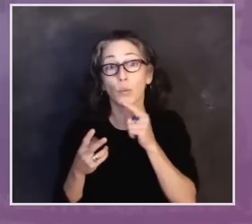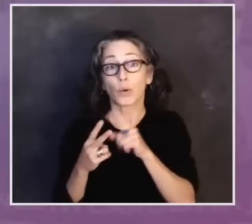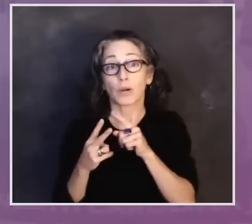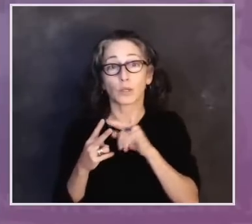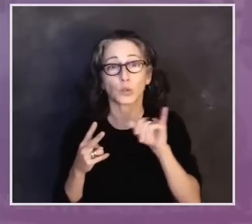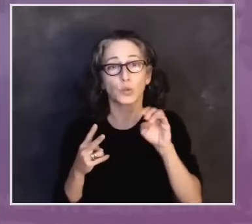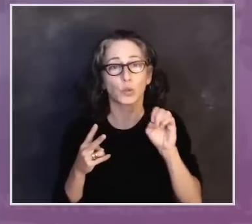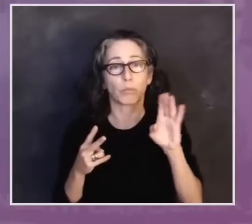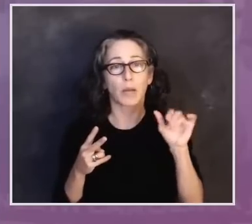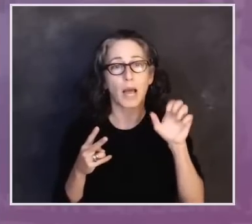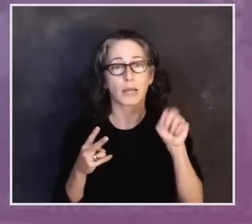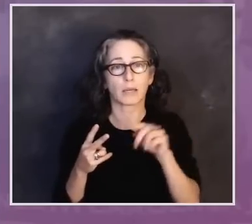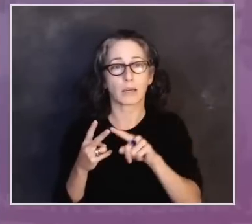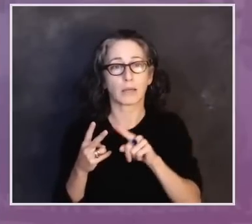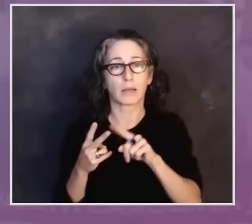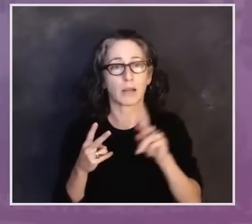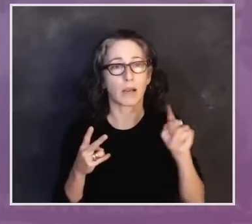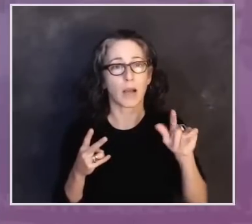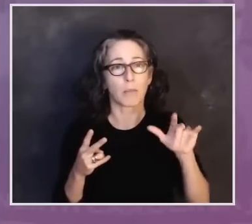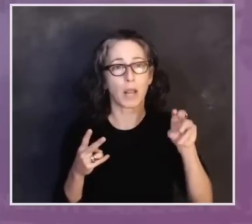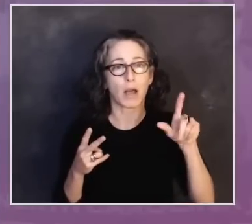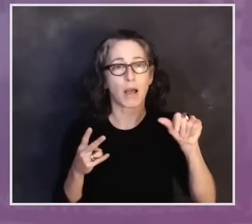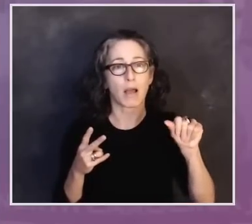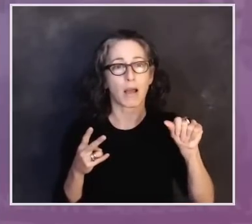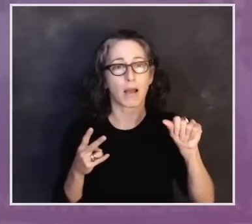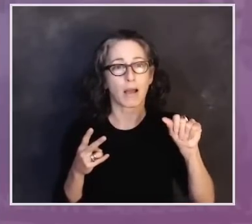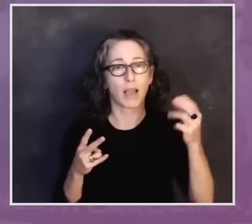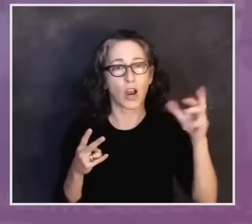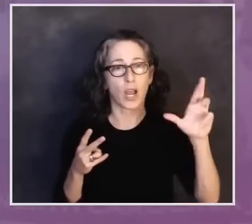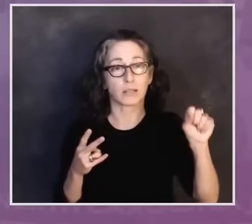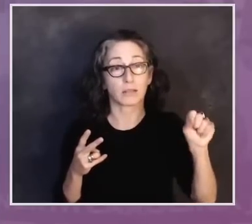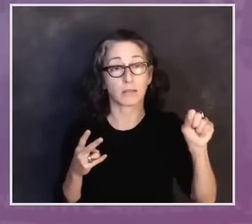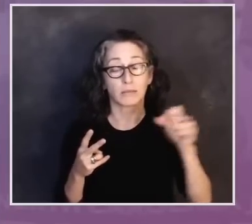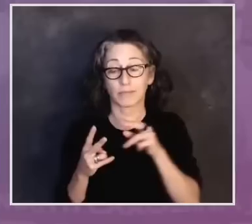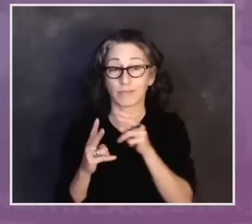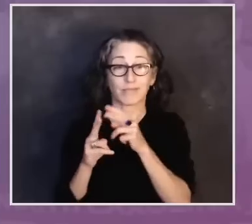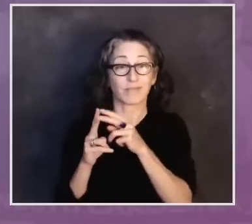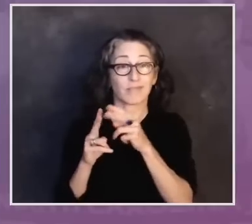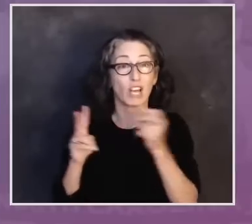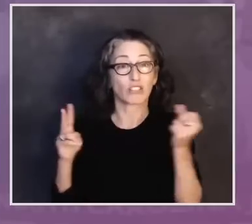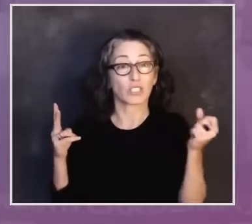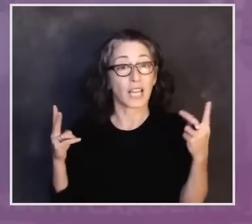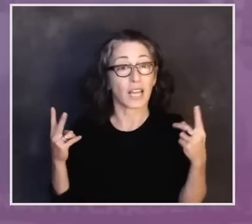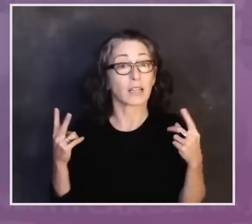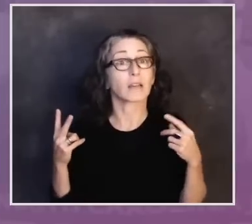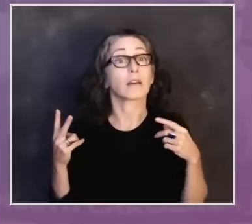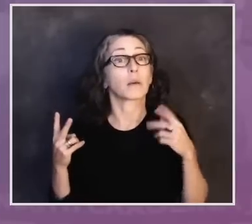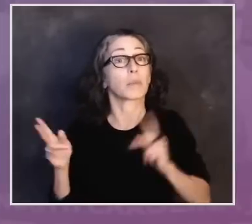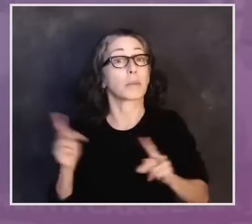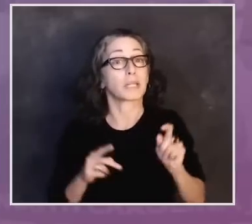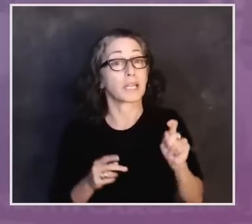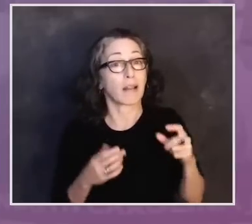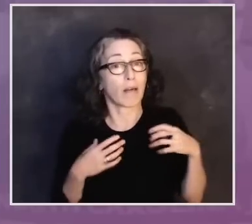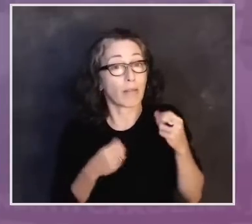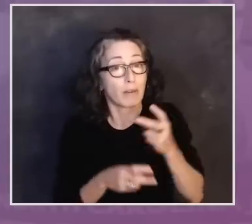QUALIFIED TO LEAD THIS EFFORT THAN JOE BIDEN AND KAMALA HARRIS.